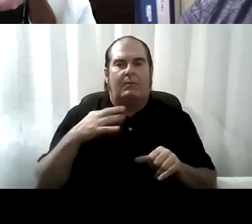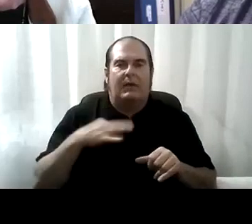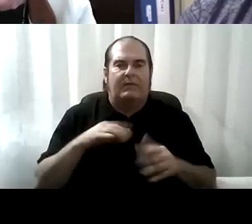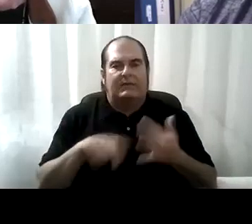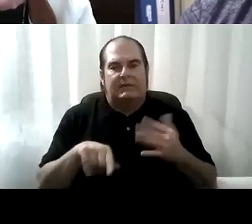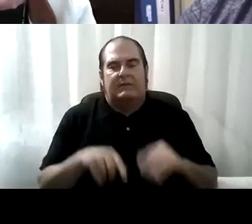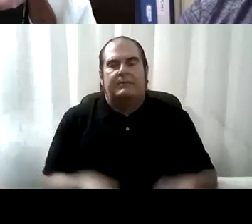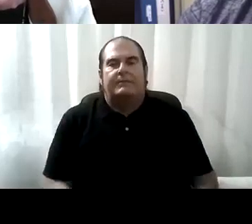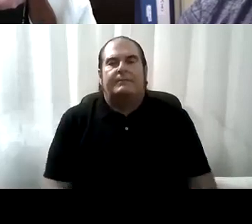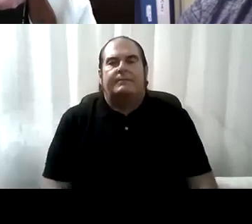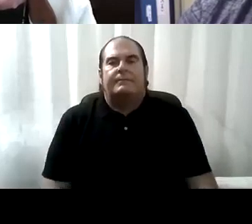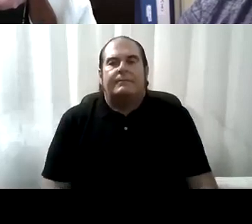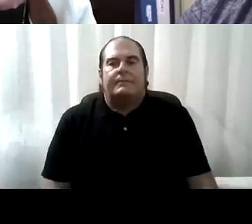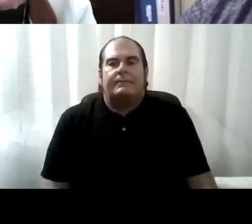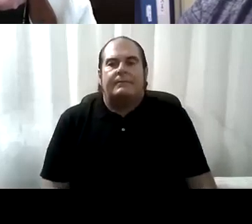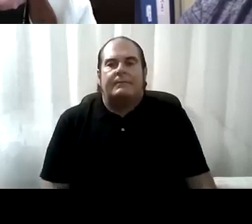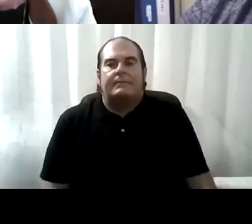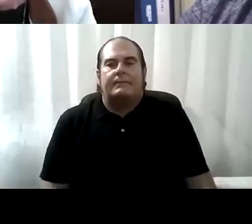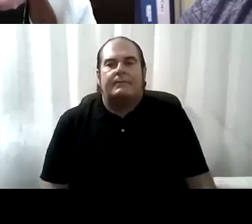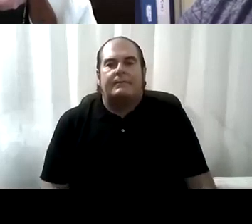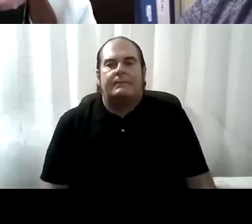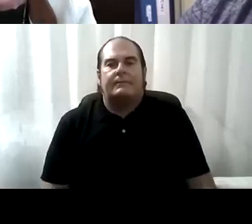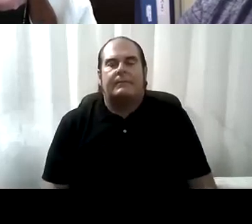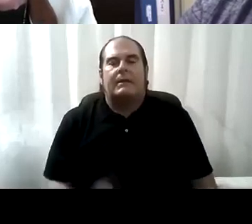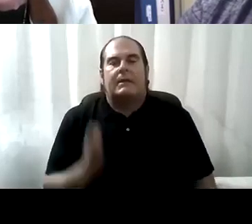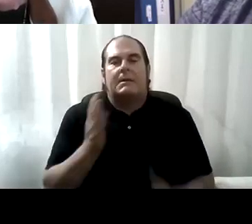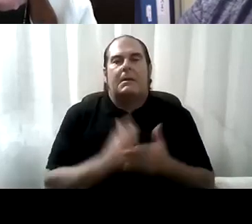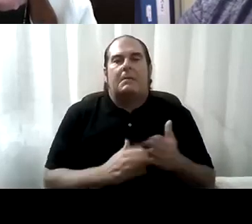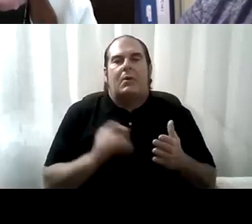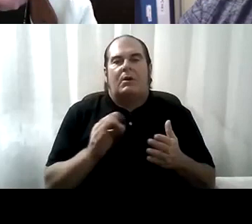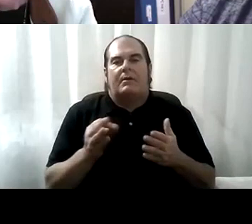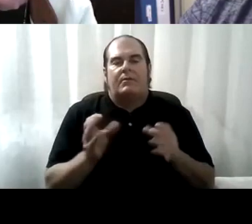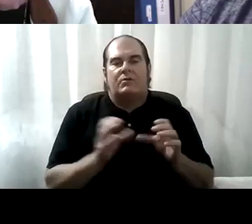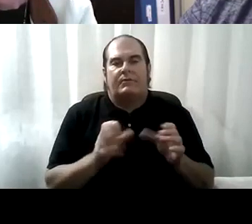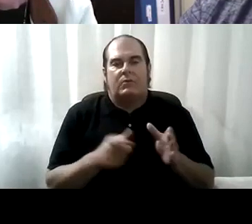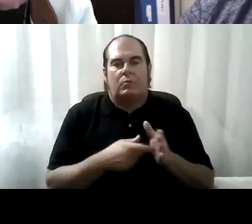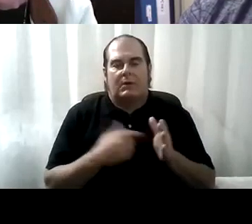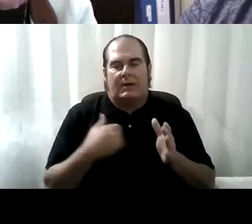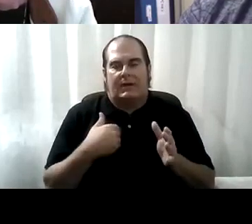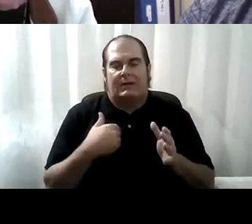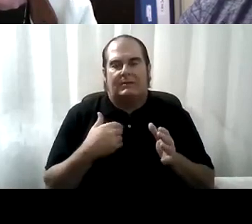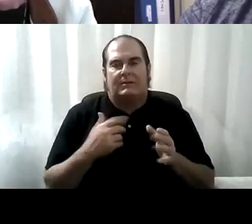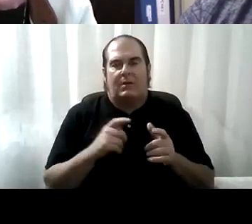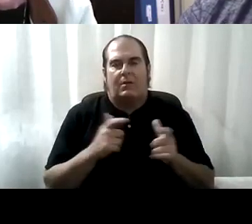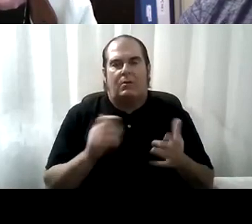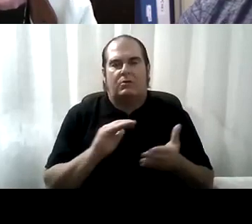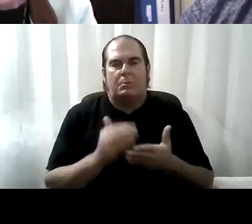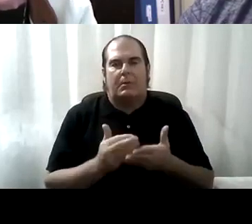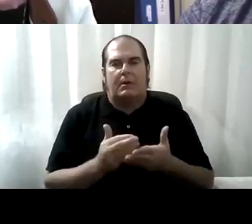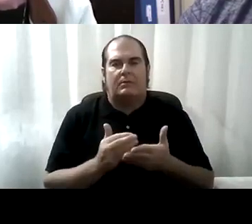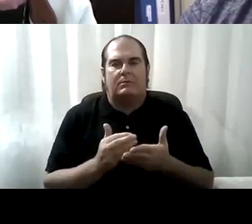Part of the certification requirements contain a sizable a [indiscernible] that you'll meet